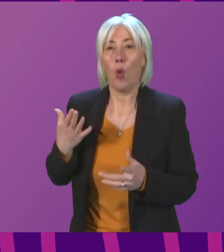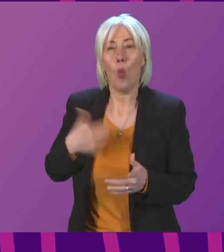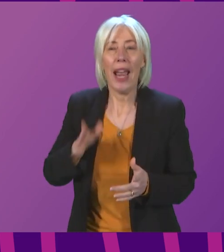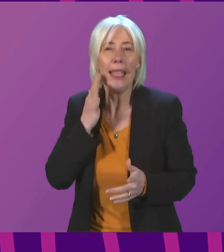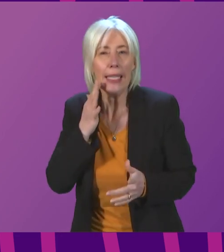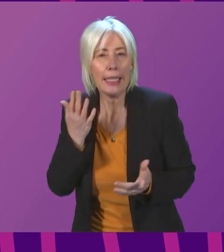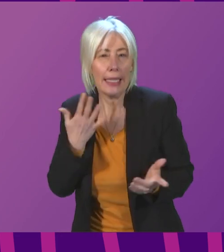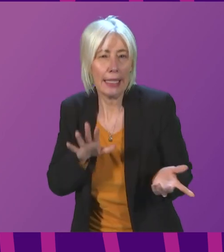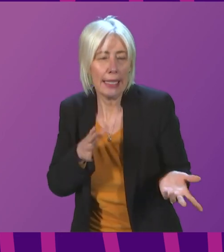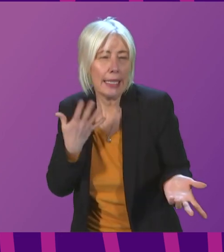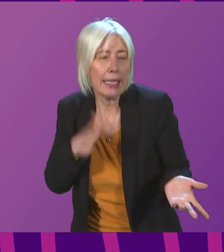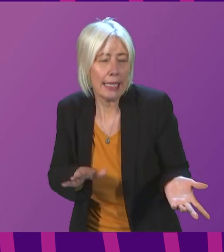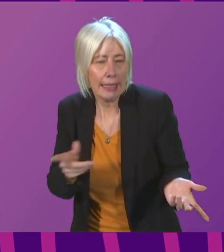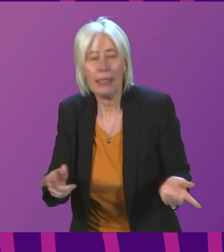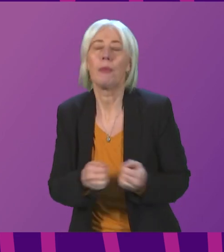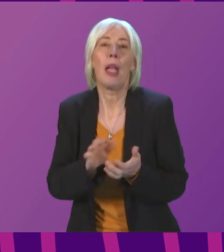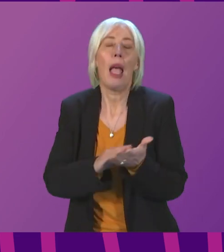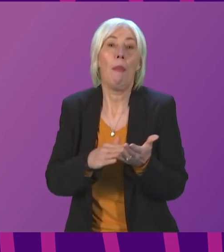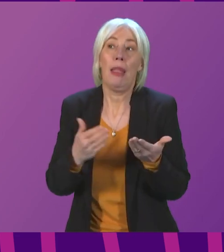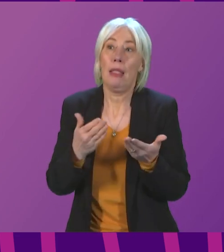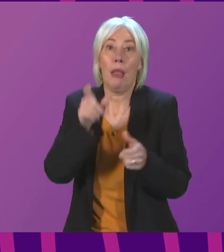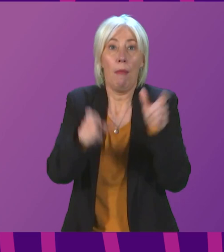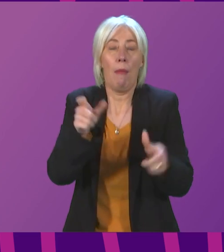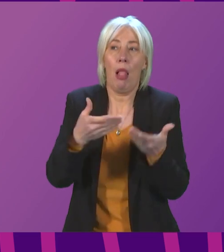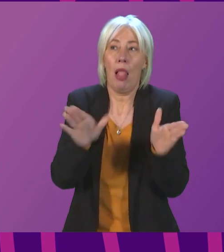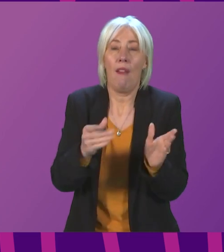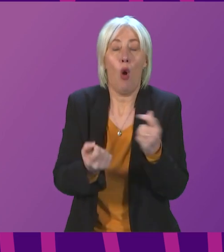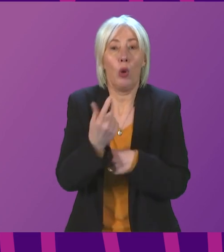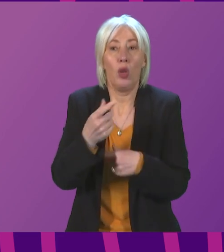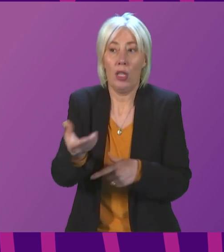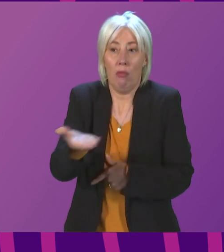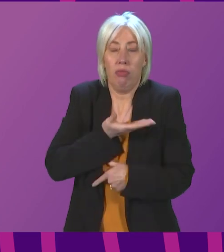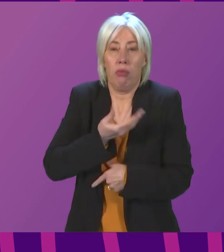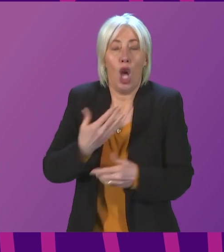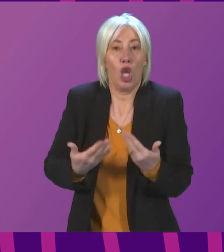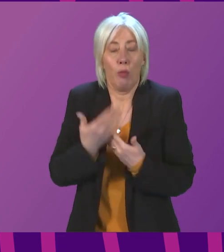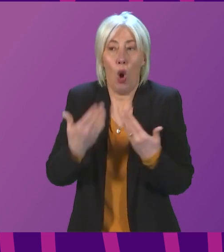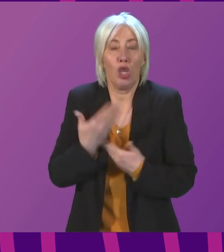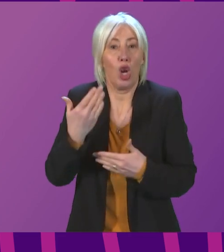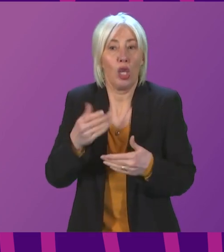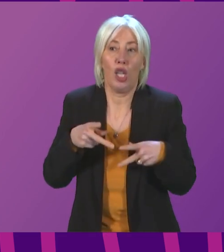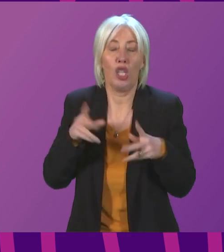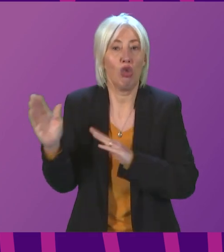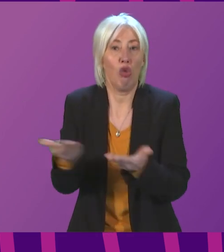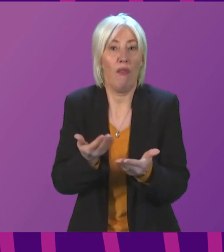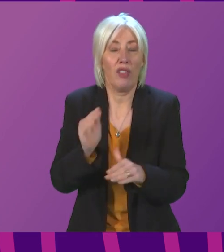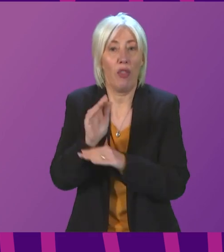The consultation offers the public the chance to have their say on how to provide an efficient modern service for the future, and we encourage people to get involved in it.